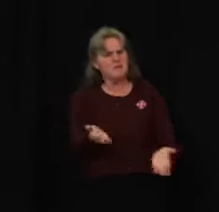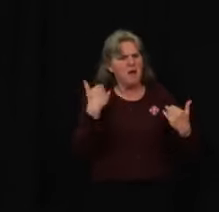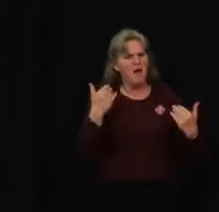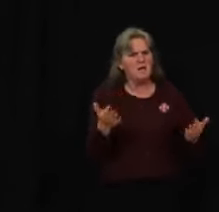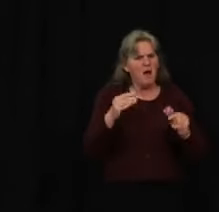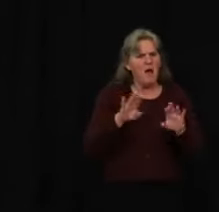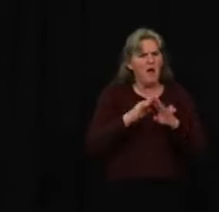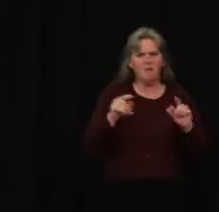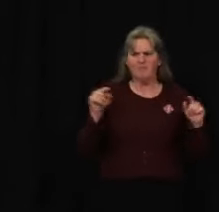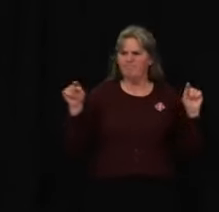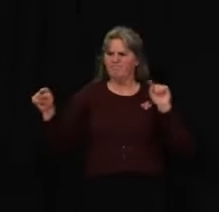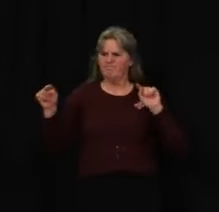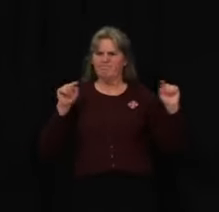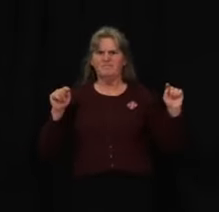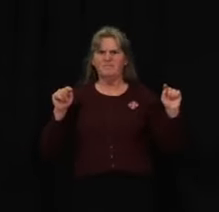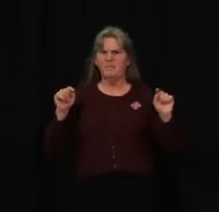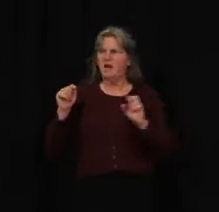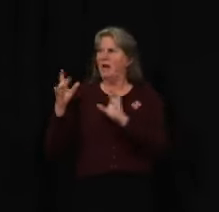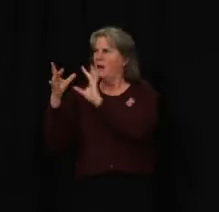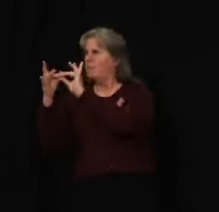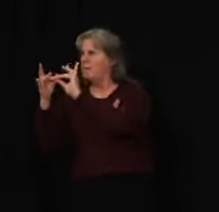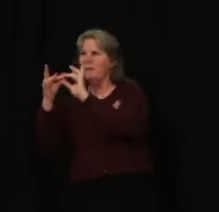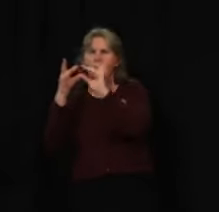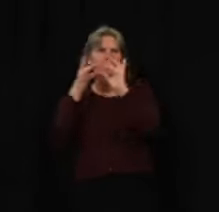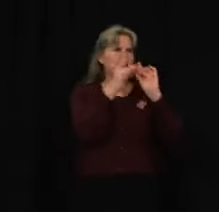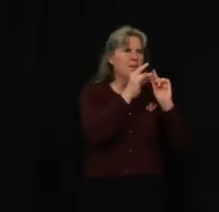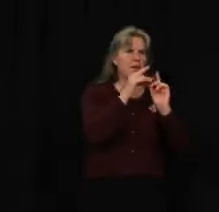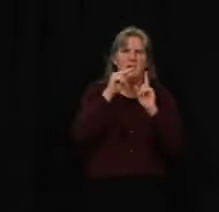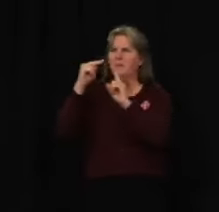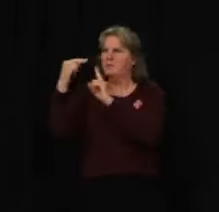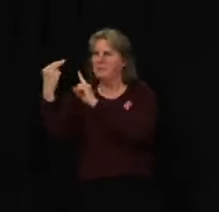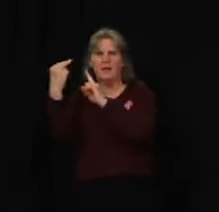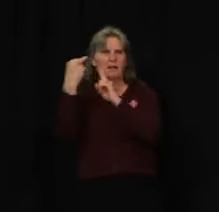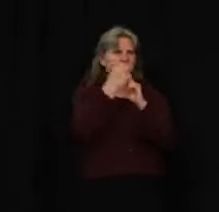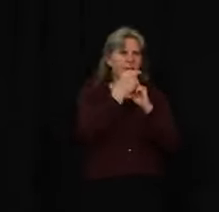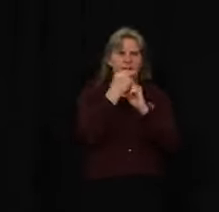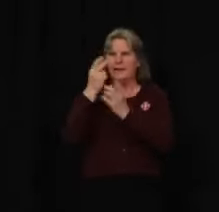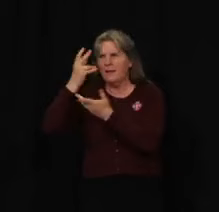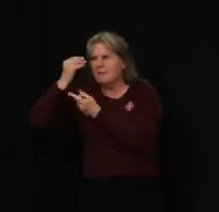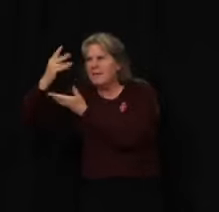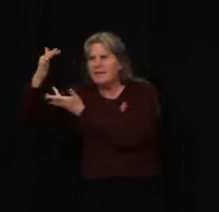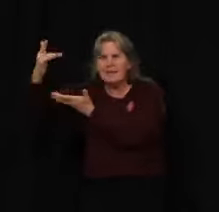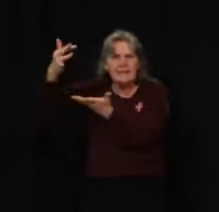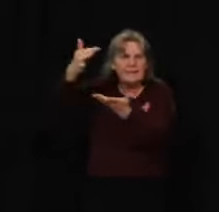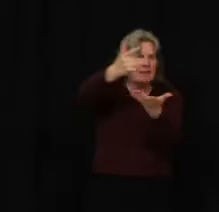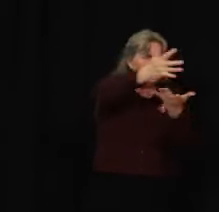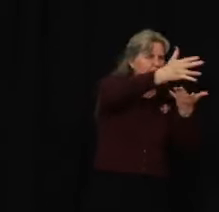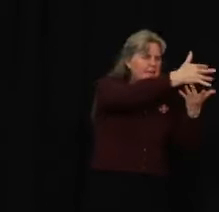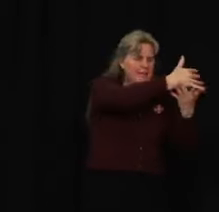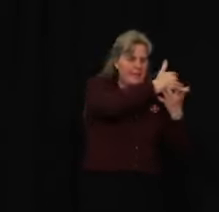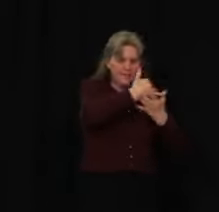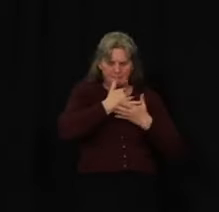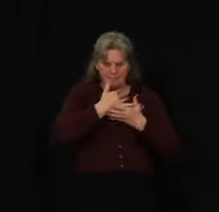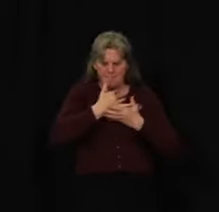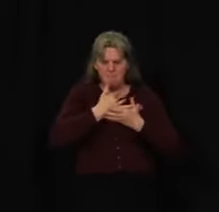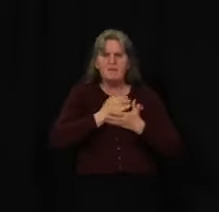We have taken all of those perspectives, along with the best evidence, into consideration as we have built the public health approach to